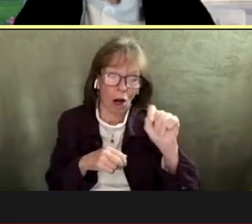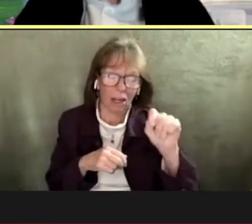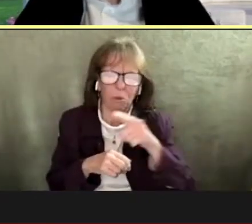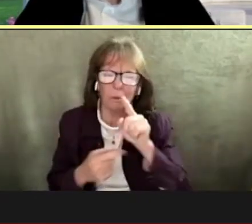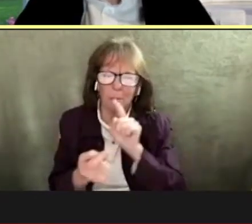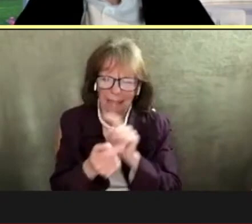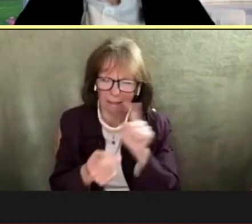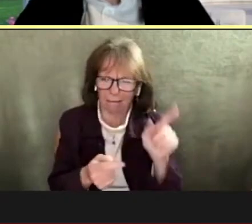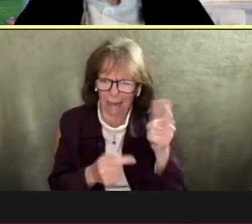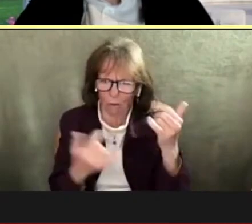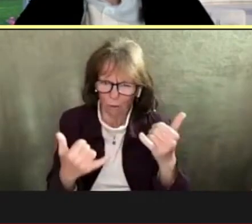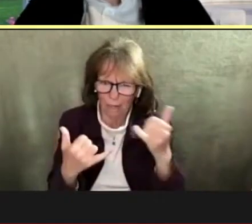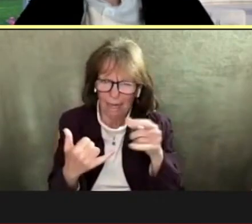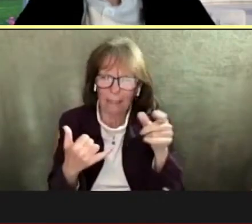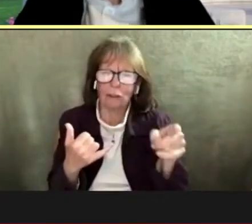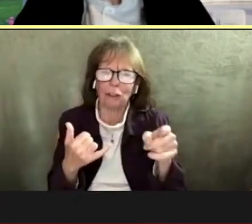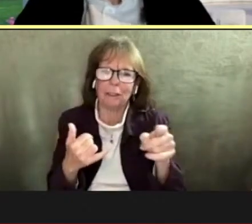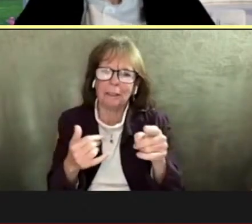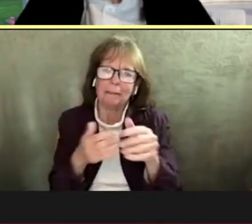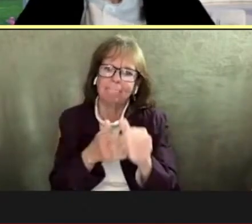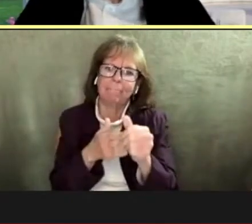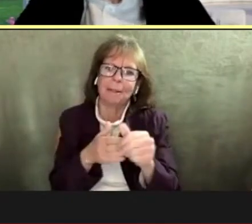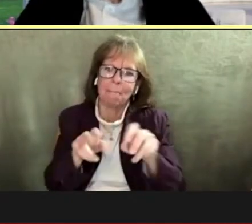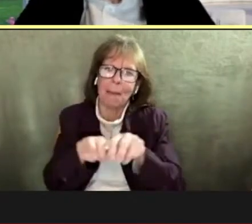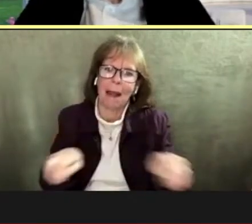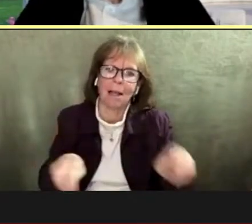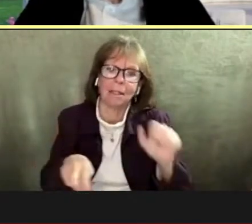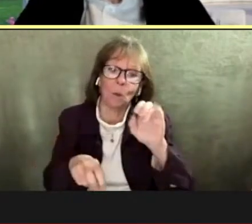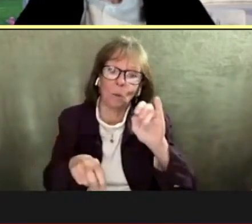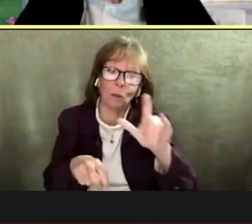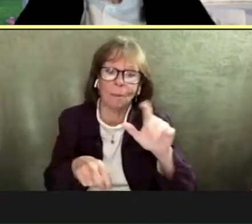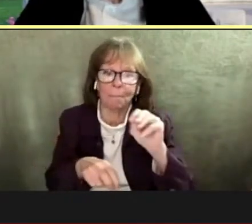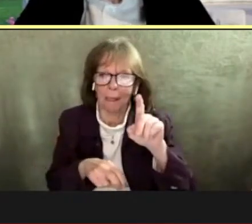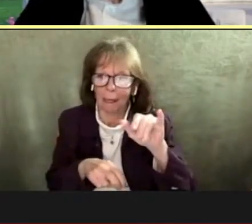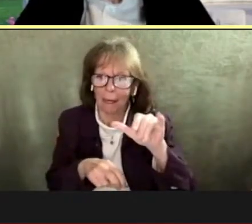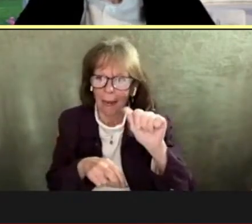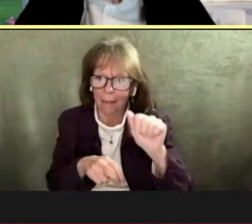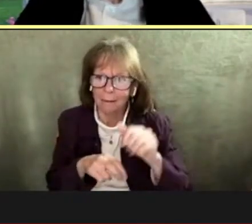when she facilitates the panel on social media.